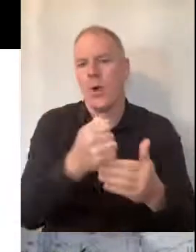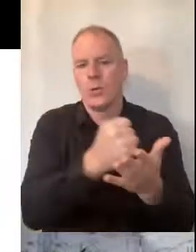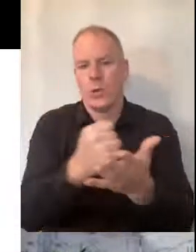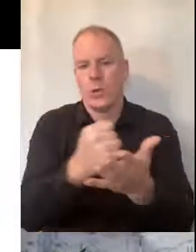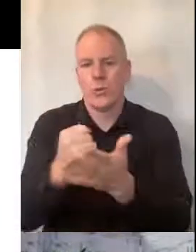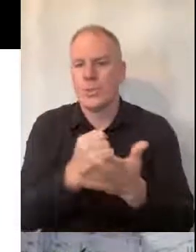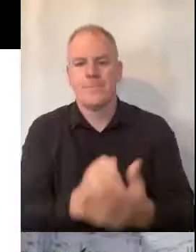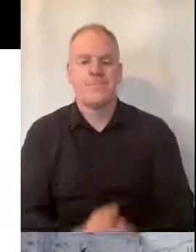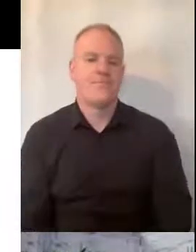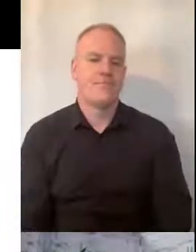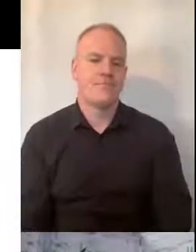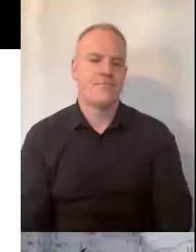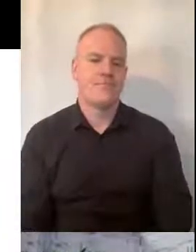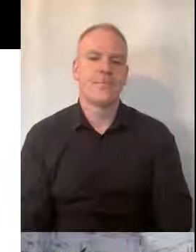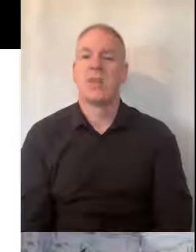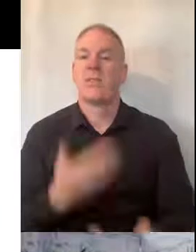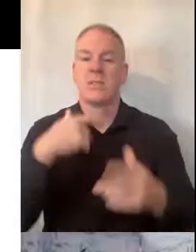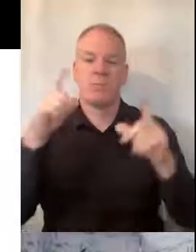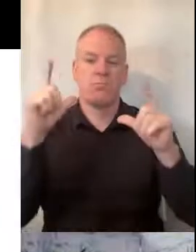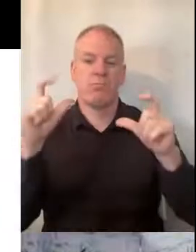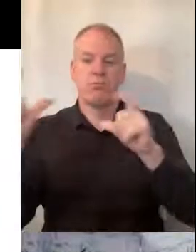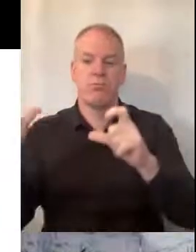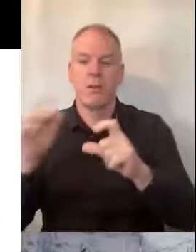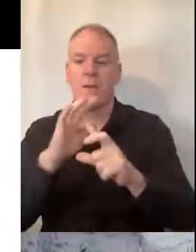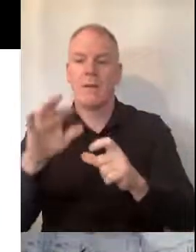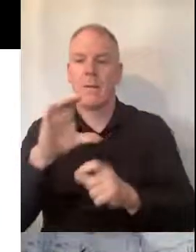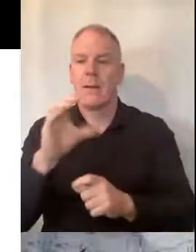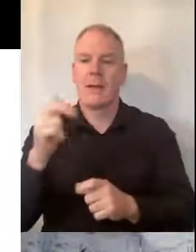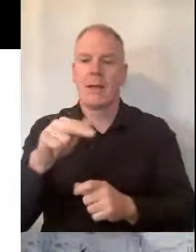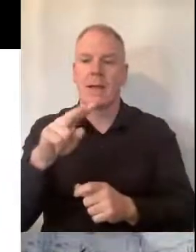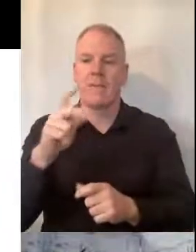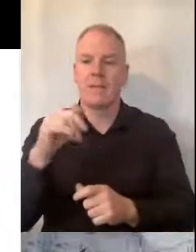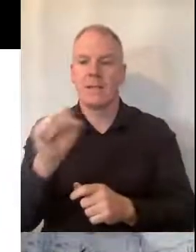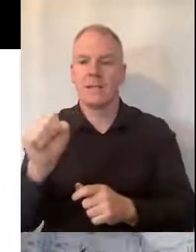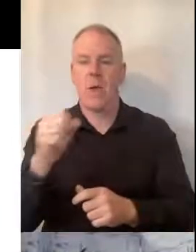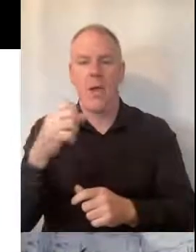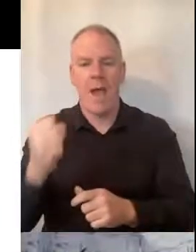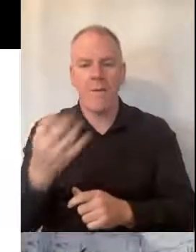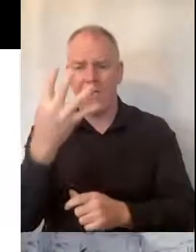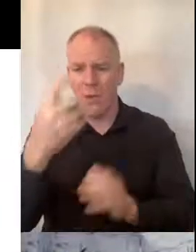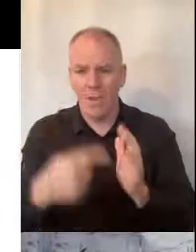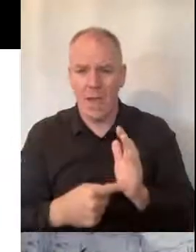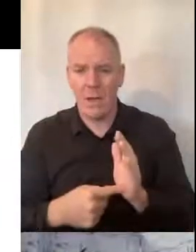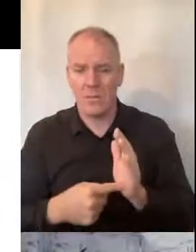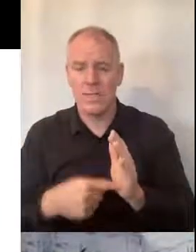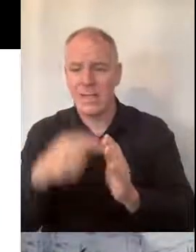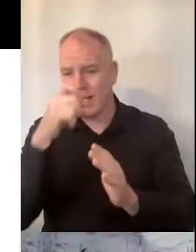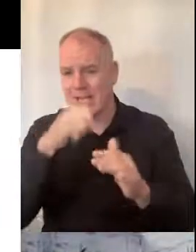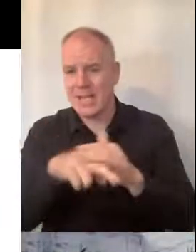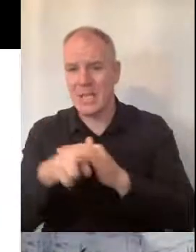So I just took a couple screenshots from our canvas course so we have over 4000 of our teaching staff.